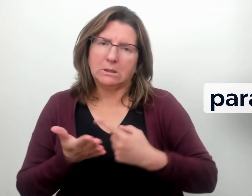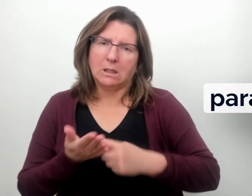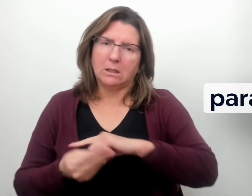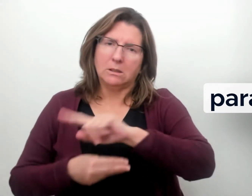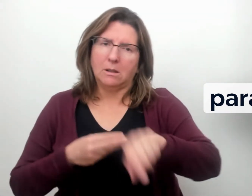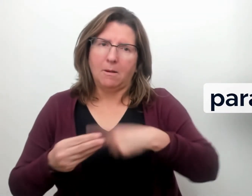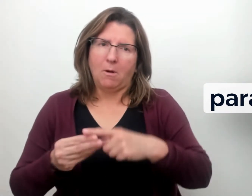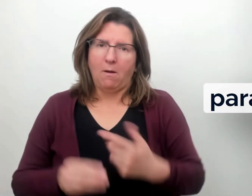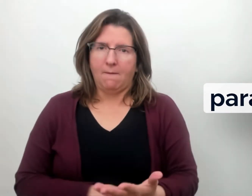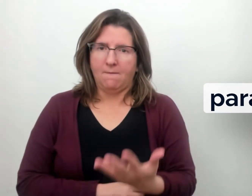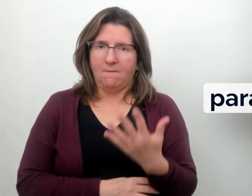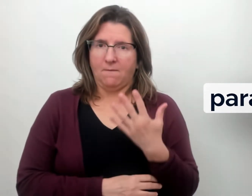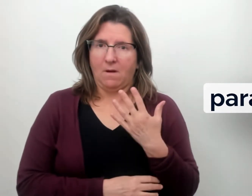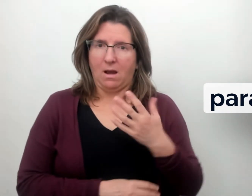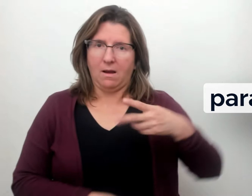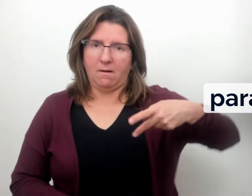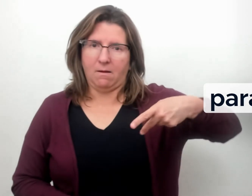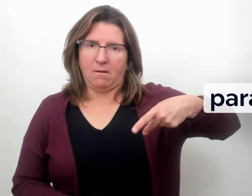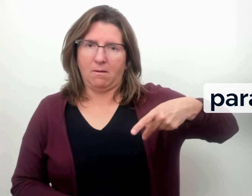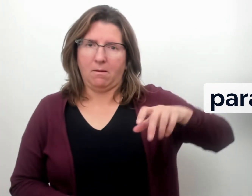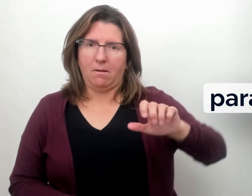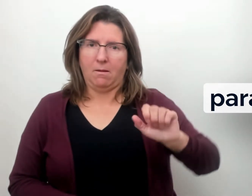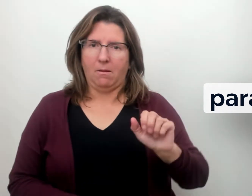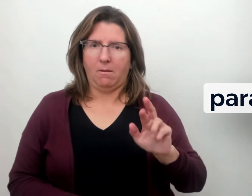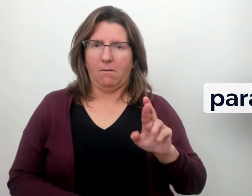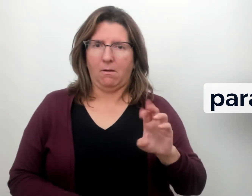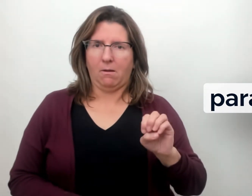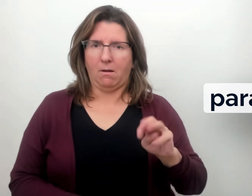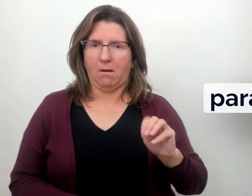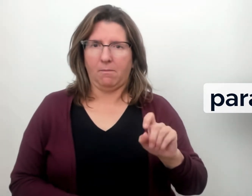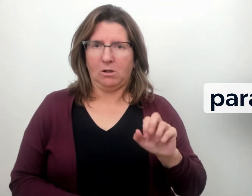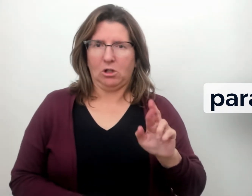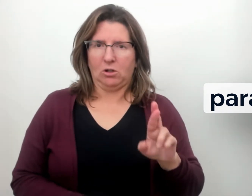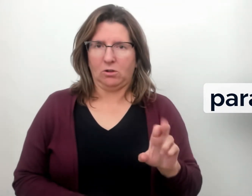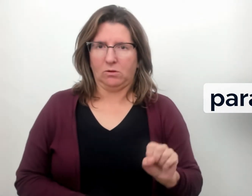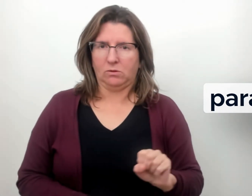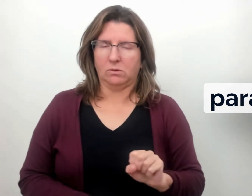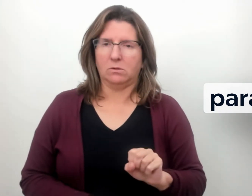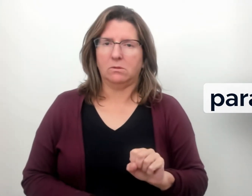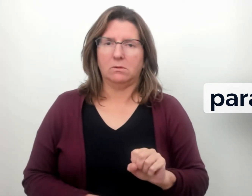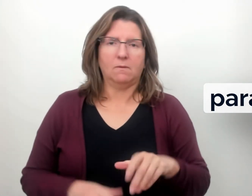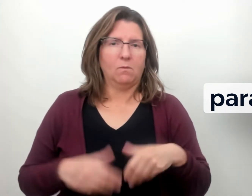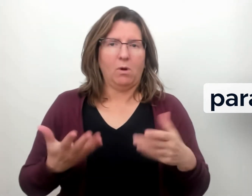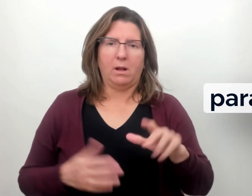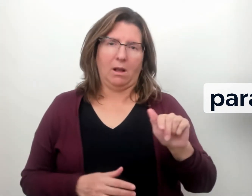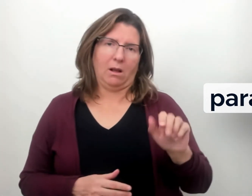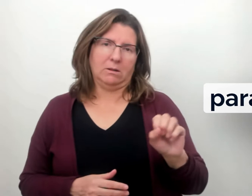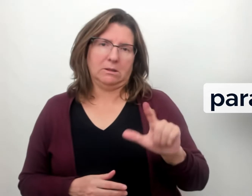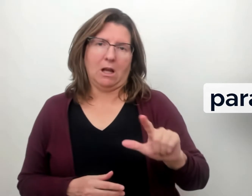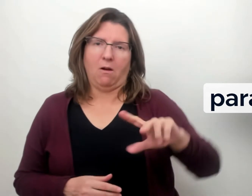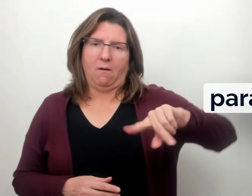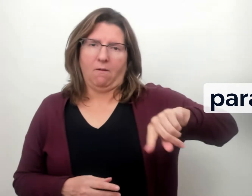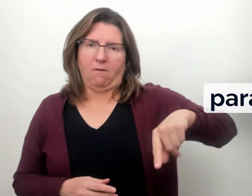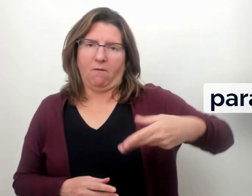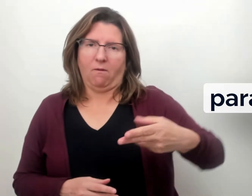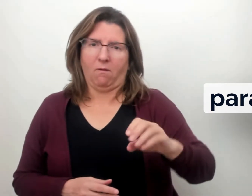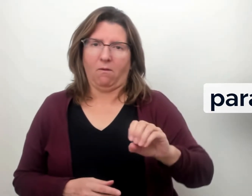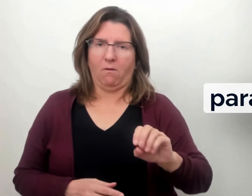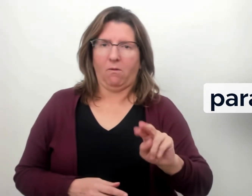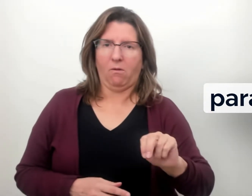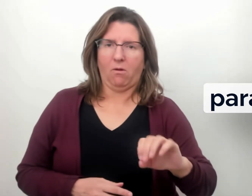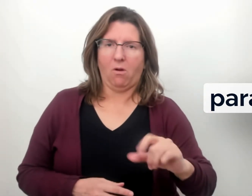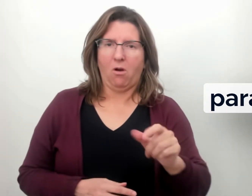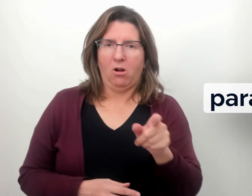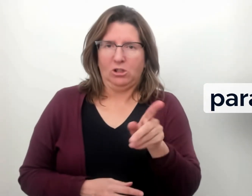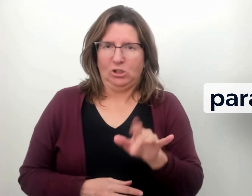In this lesson we're going to cover the five parameters of ASL phonology.